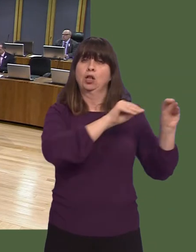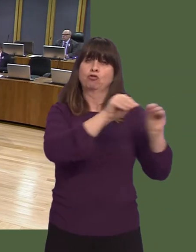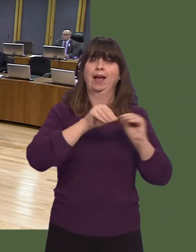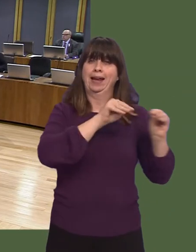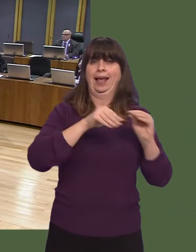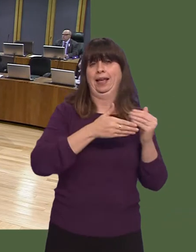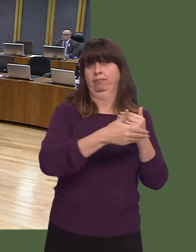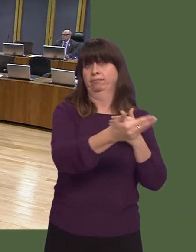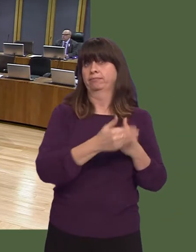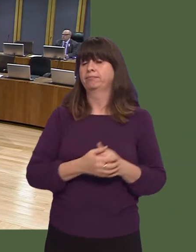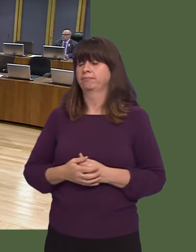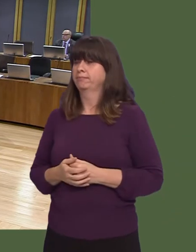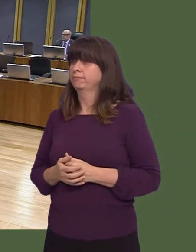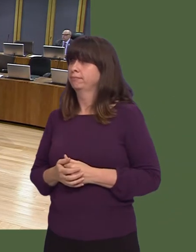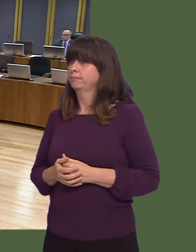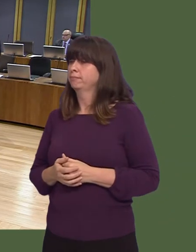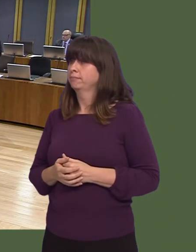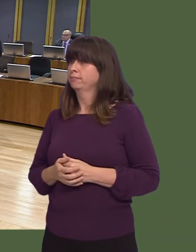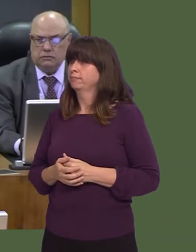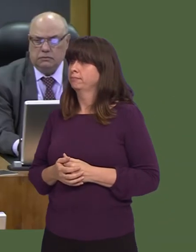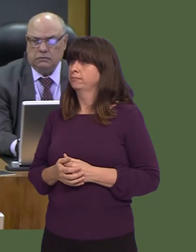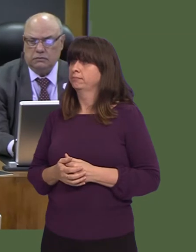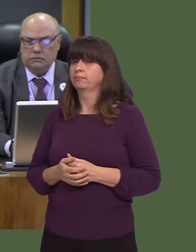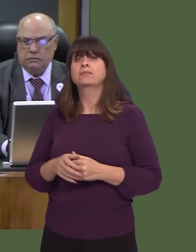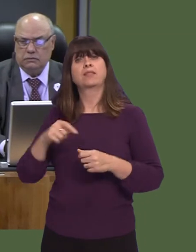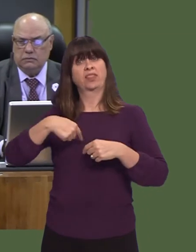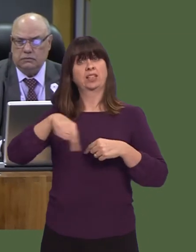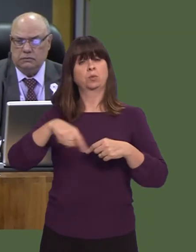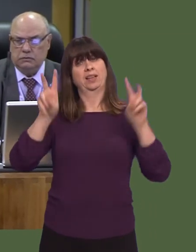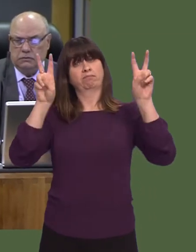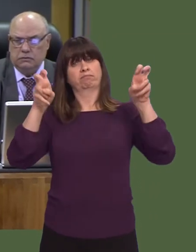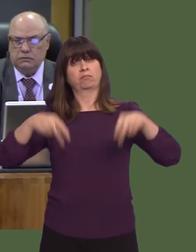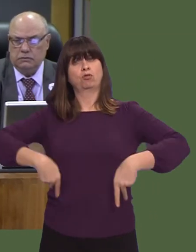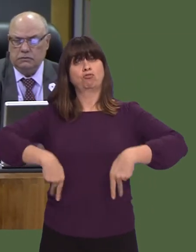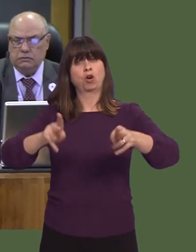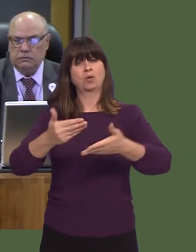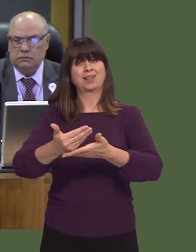David Melding AM: First Minister, it's Road Safety Week this week, and I think we would